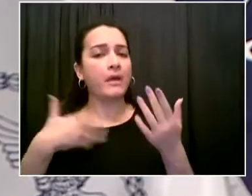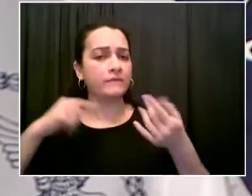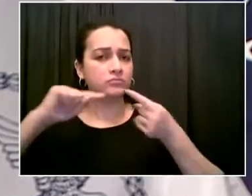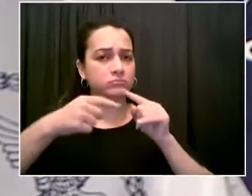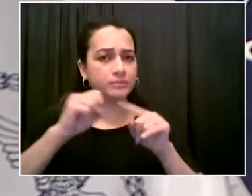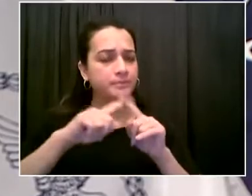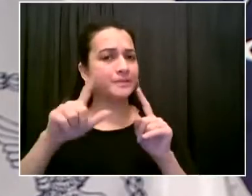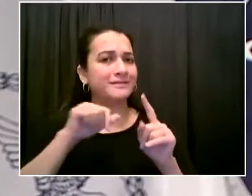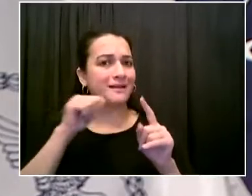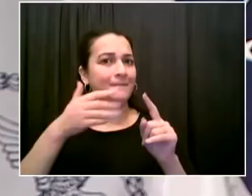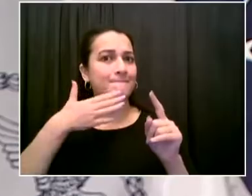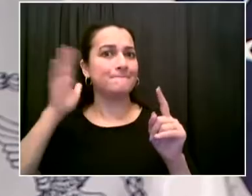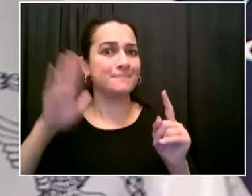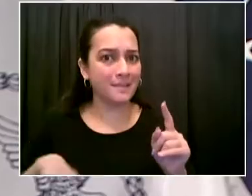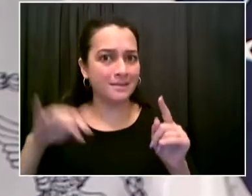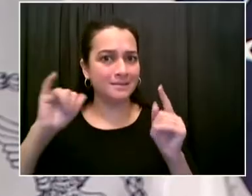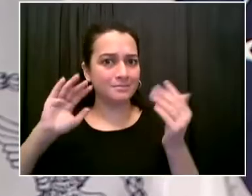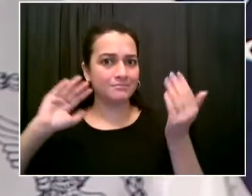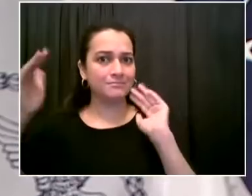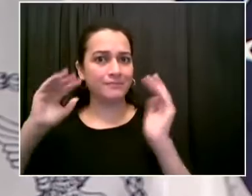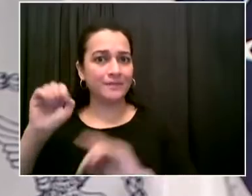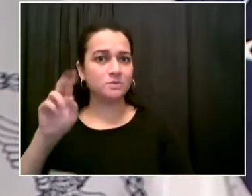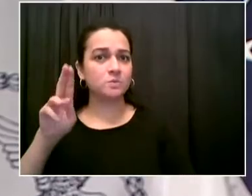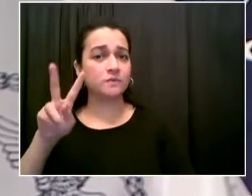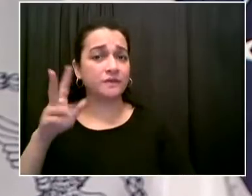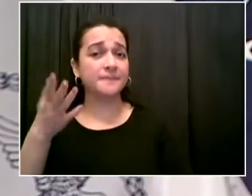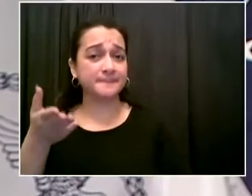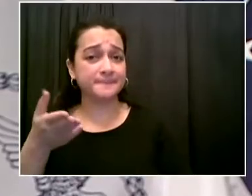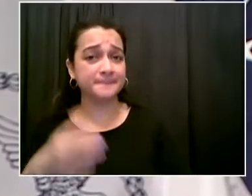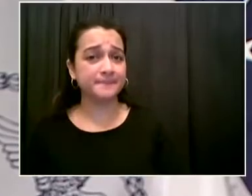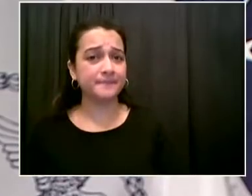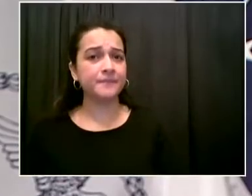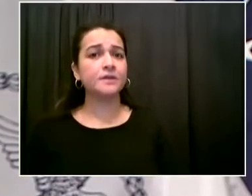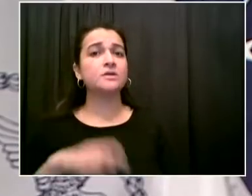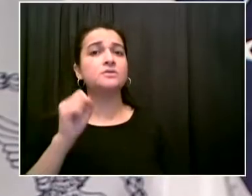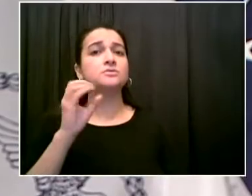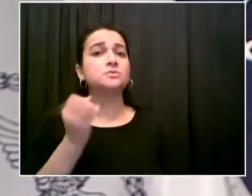TKABOUA LOT. SUV WERE